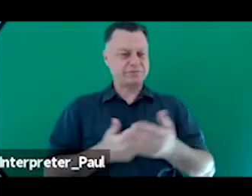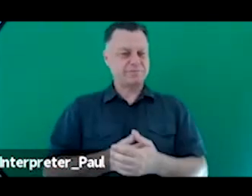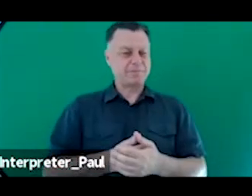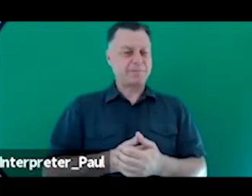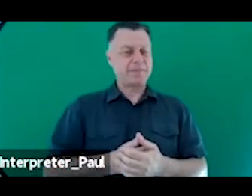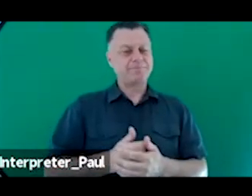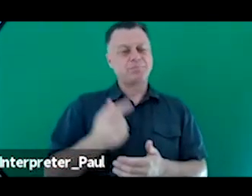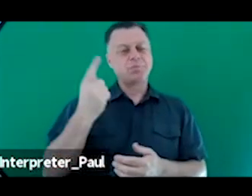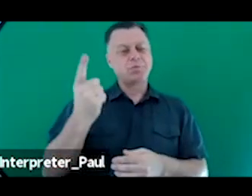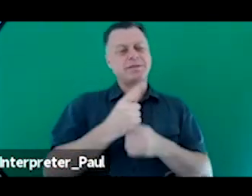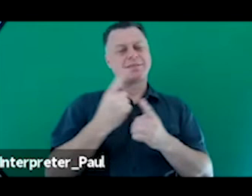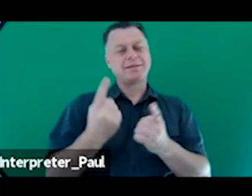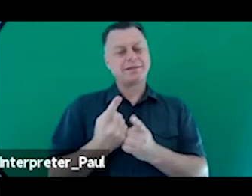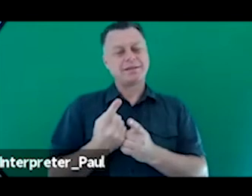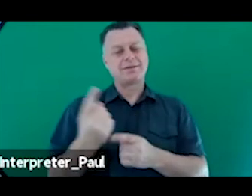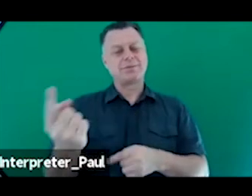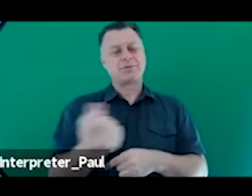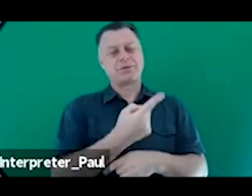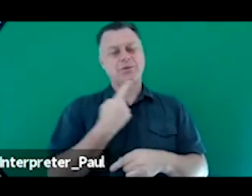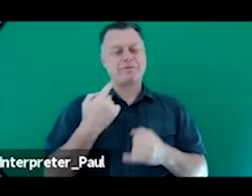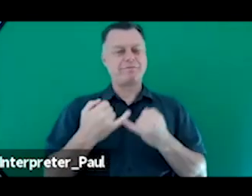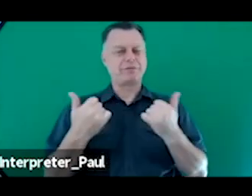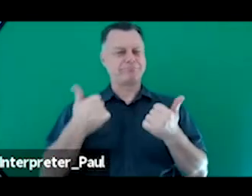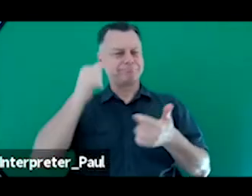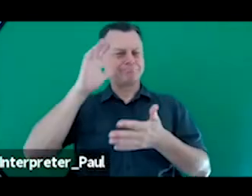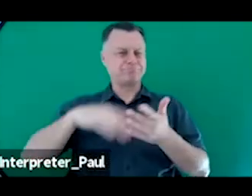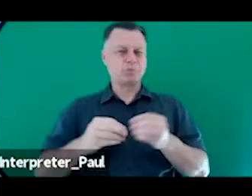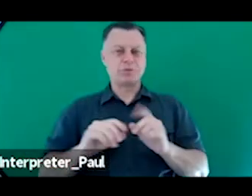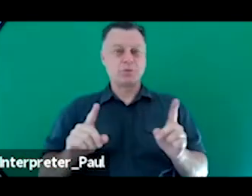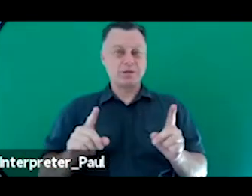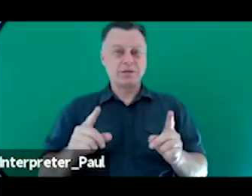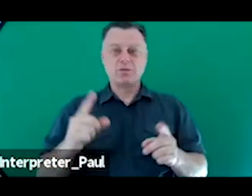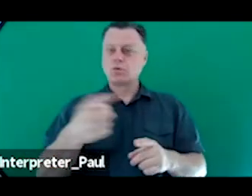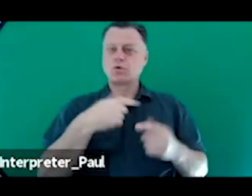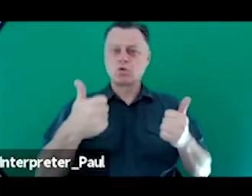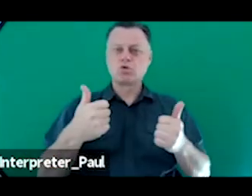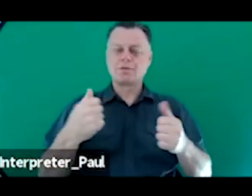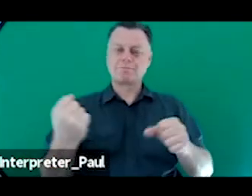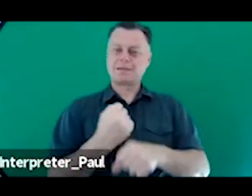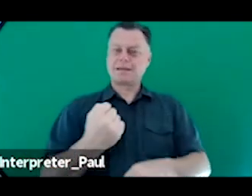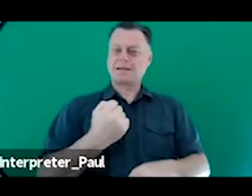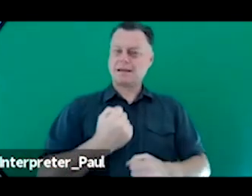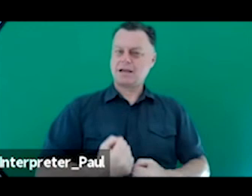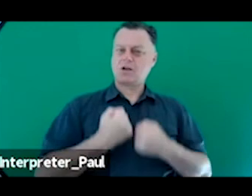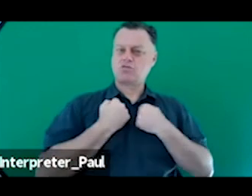one of the things that we are all very good at is we are all good at making our own materials,